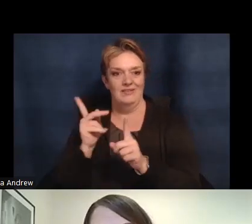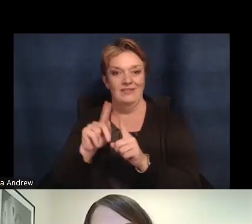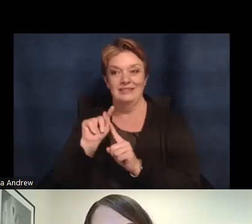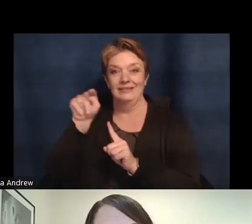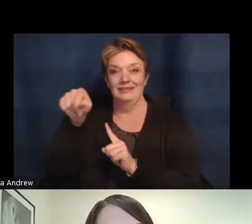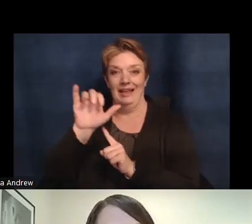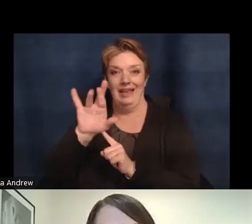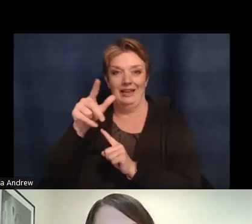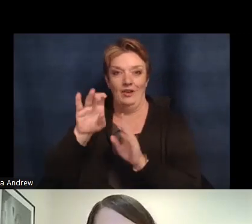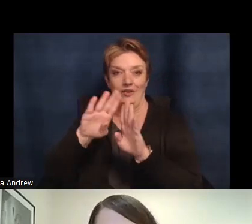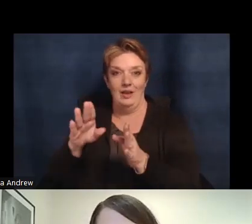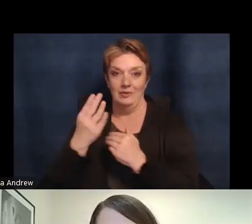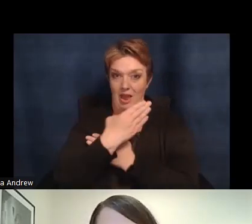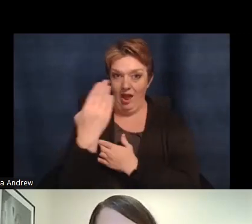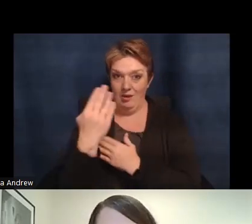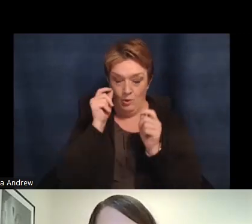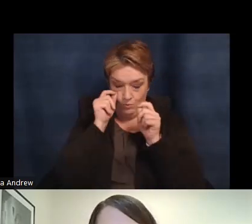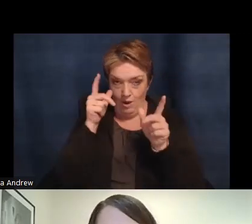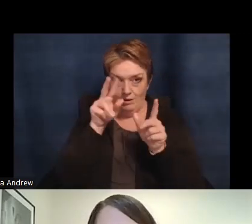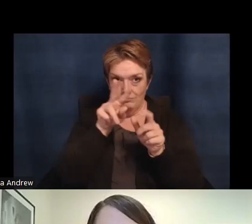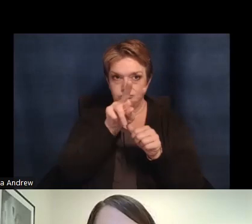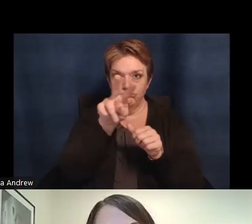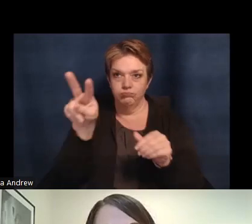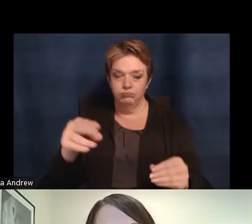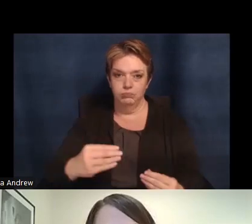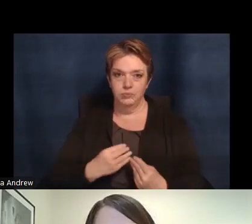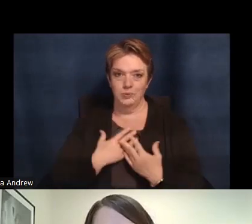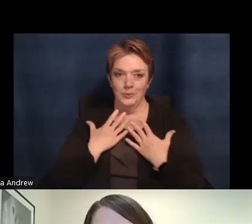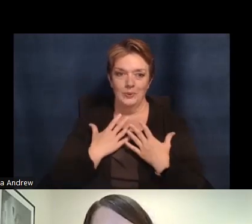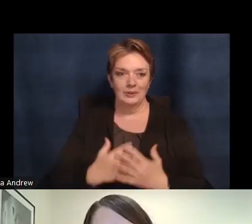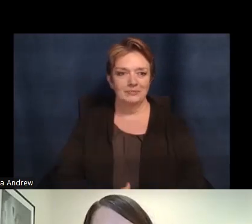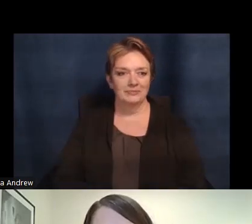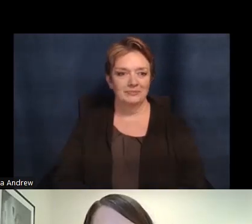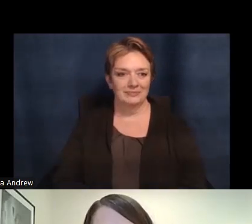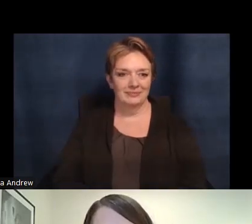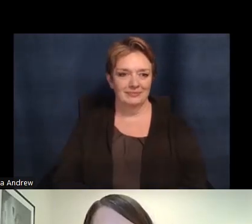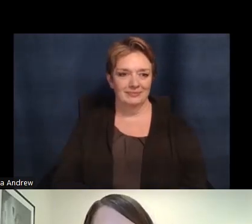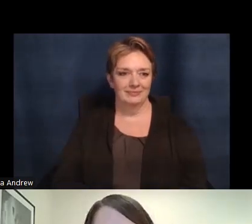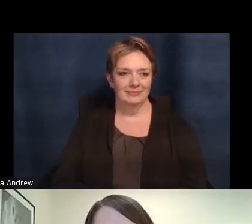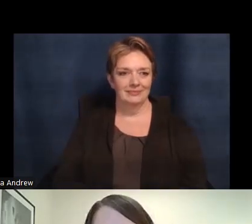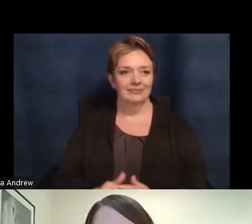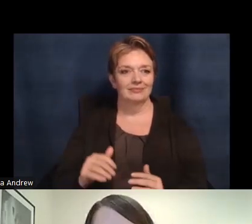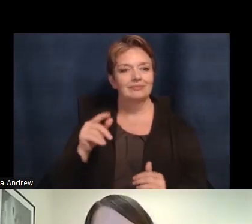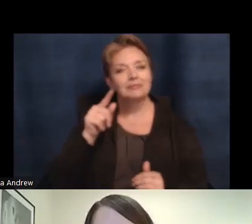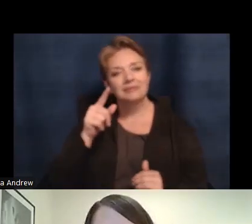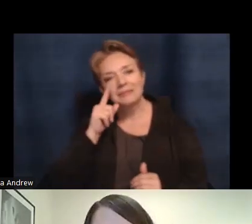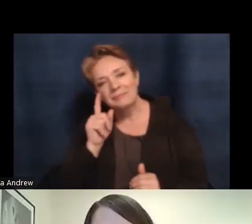she would wake up to this incredible view. You can tell a little bit that there are skylights in this room.